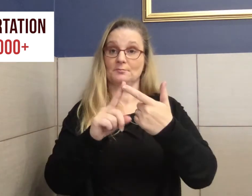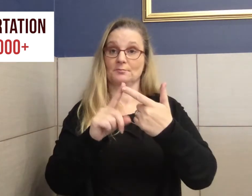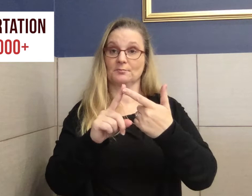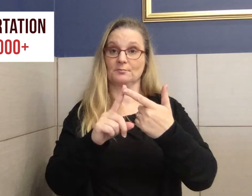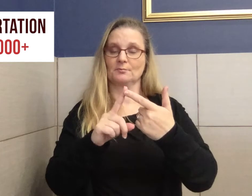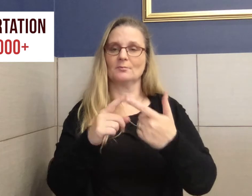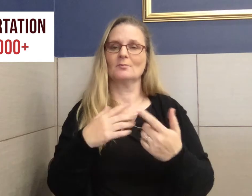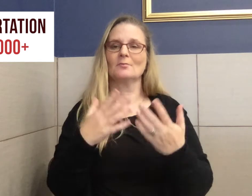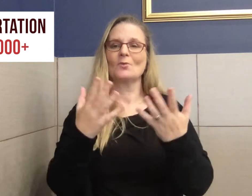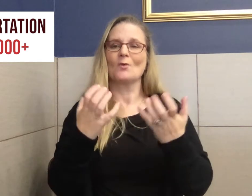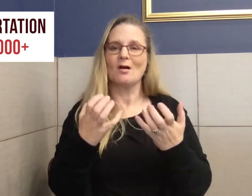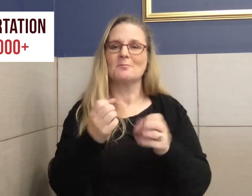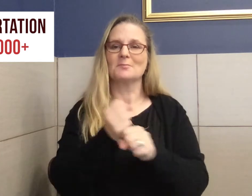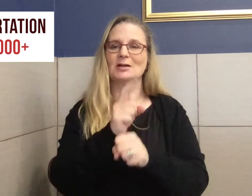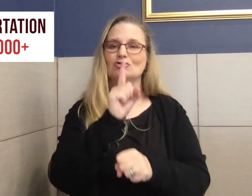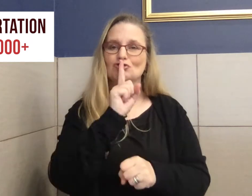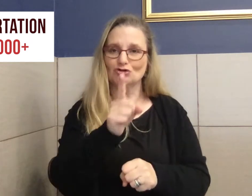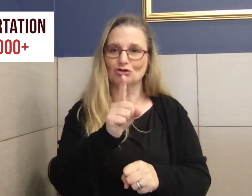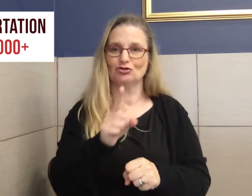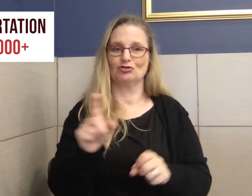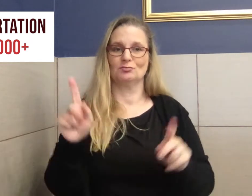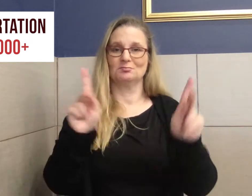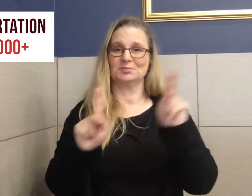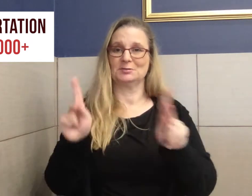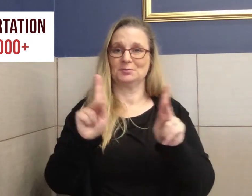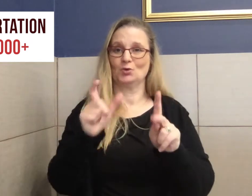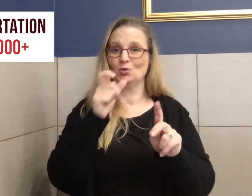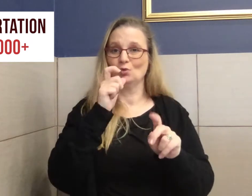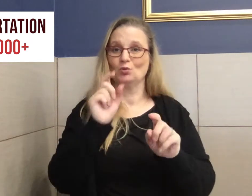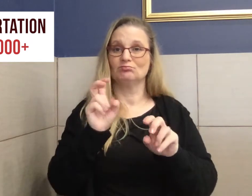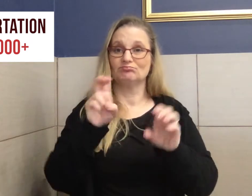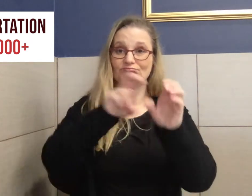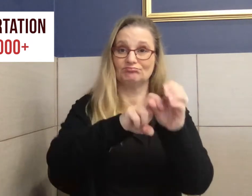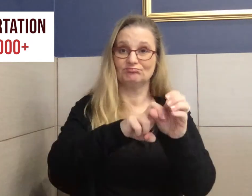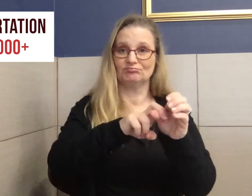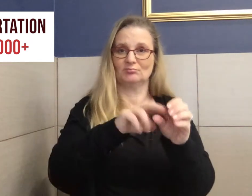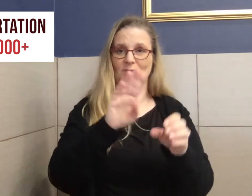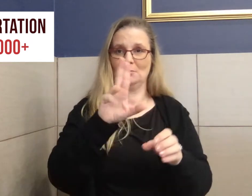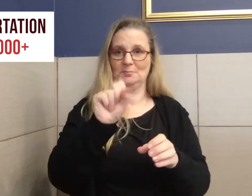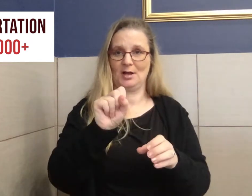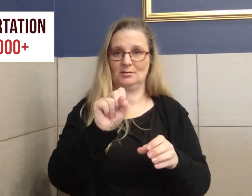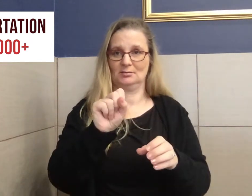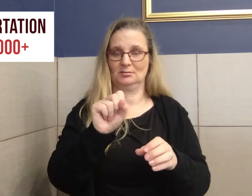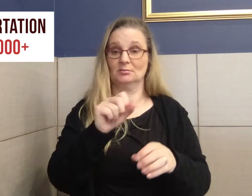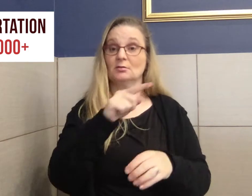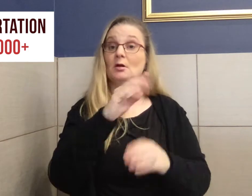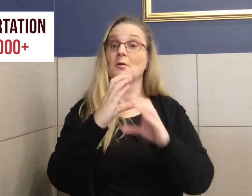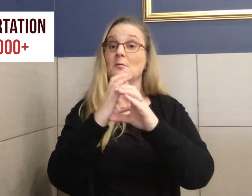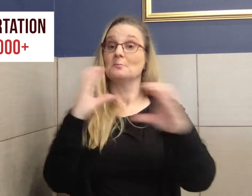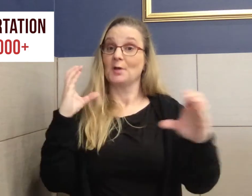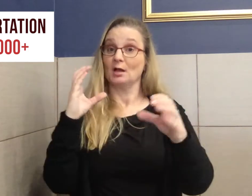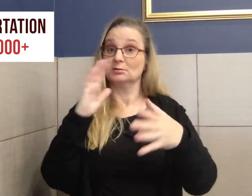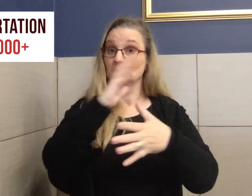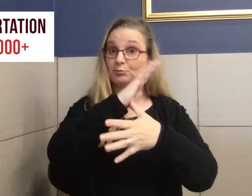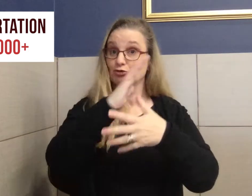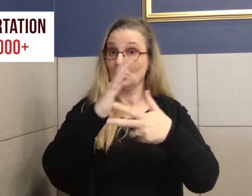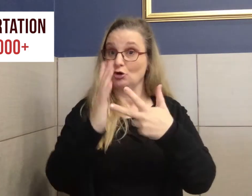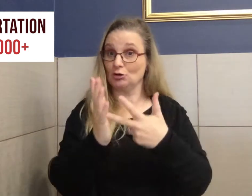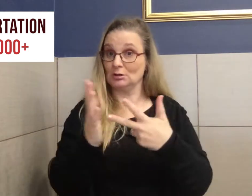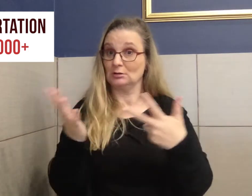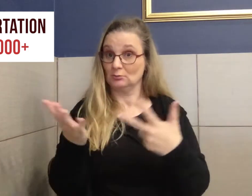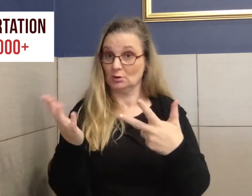We want to make sure people are able to get to the rallies. Bus transportation priorities are for following: